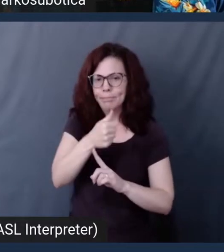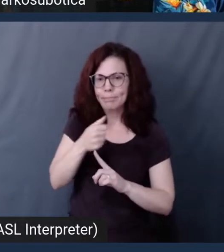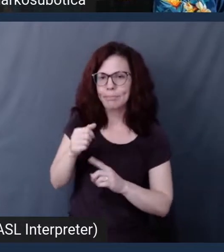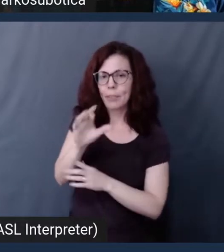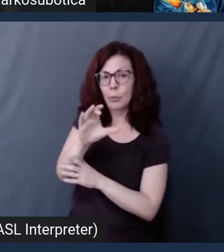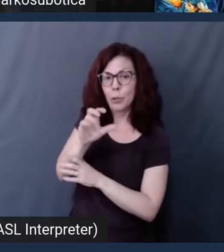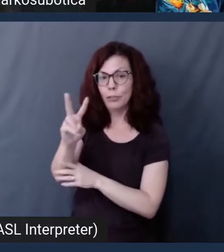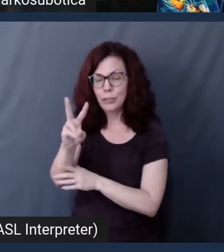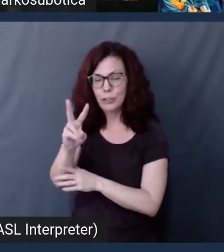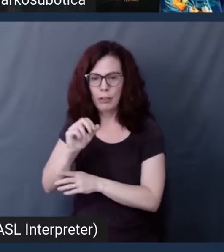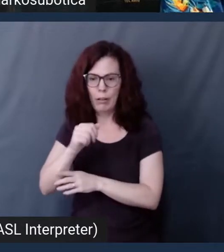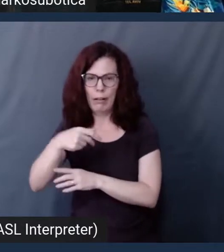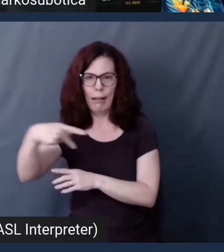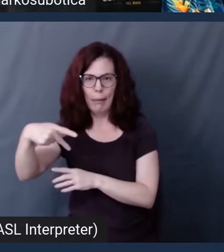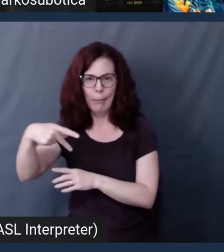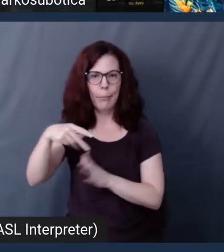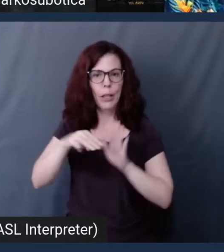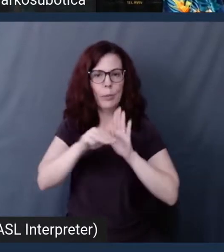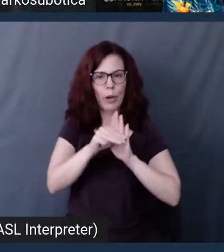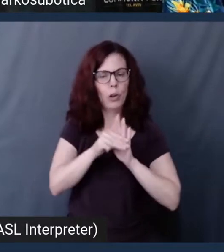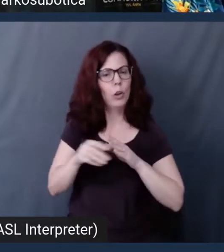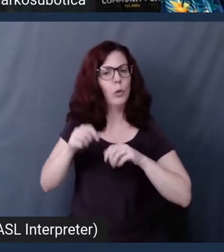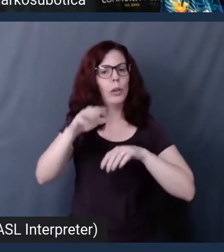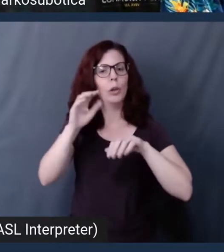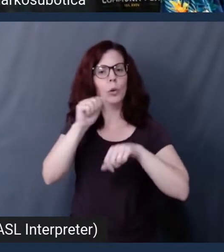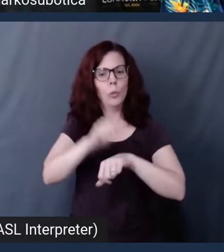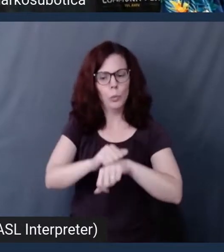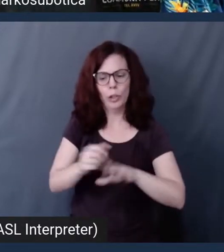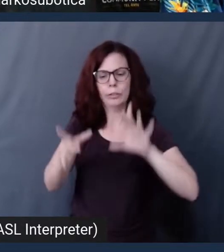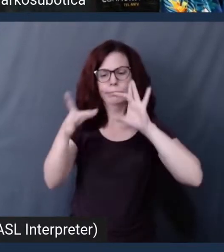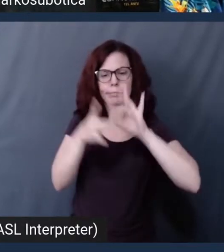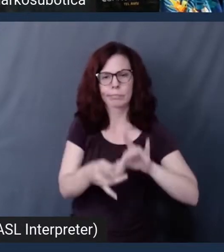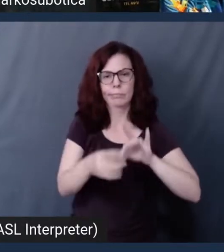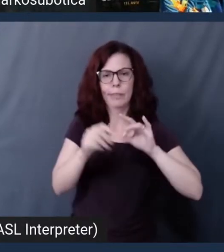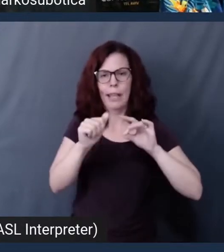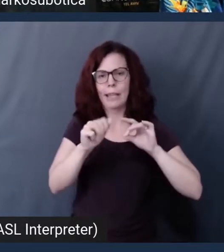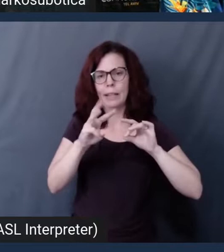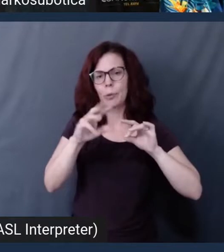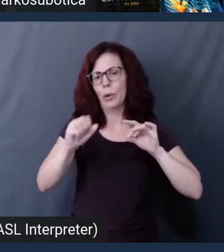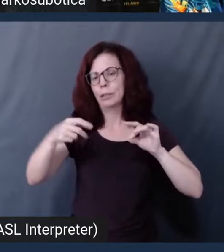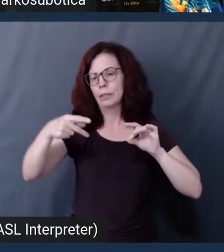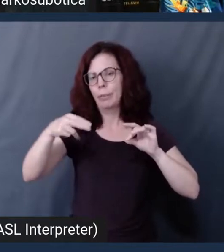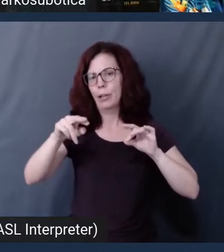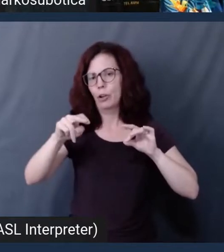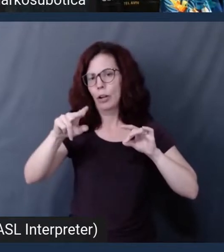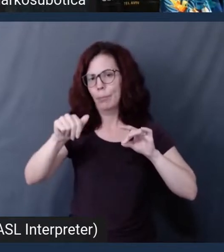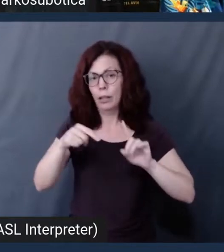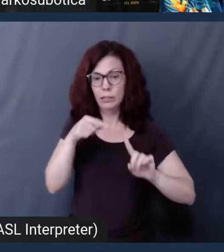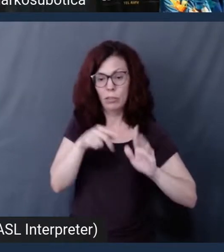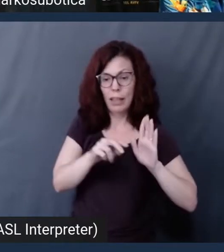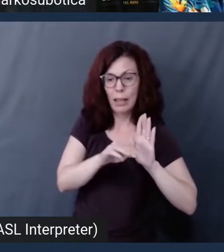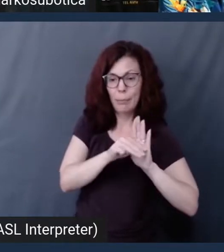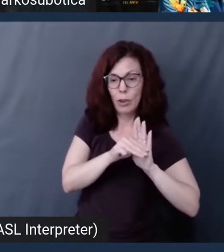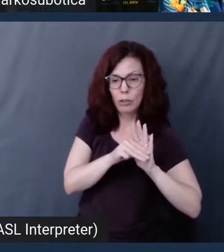and models that work on AWS Panorama. So you can literally take those models and build an application around it,